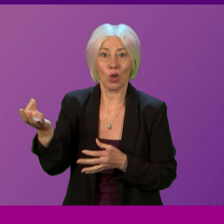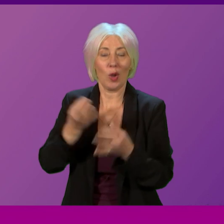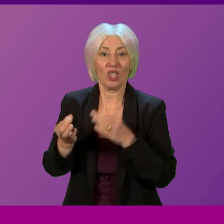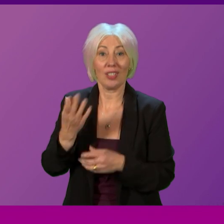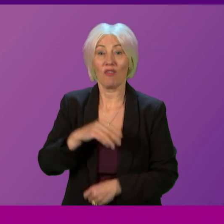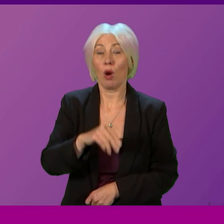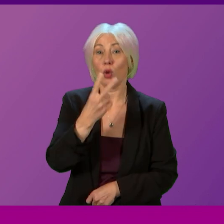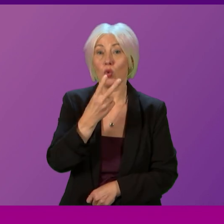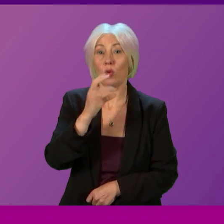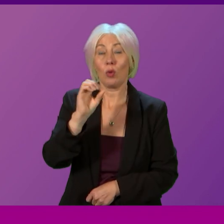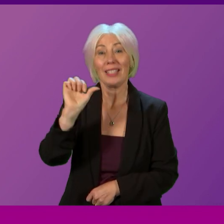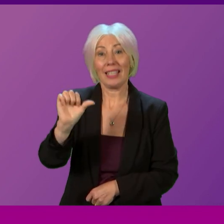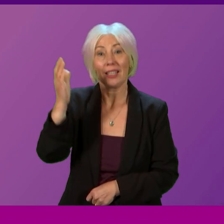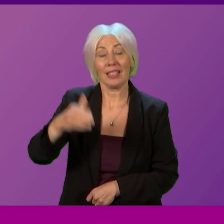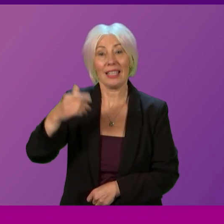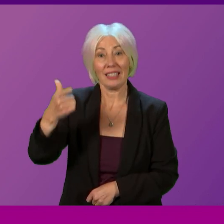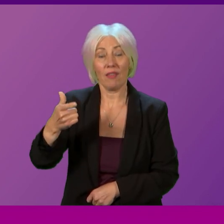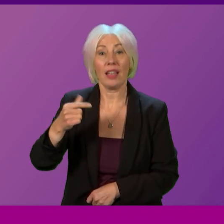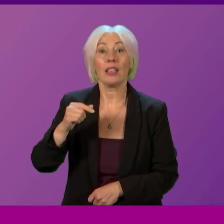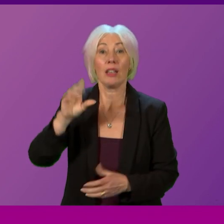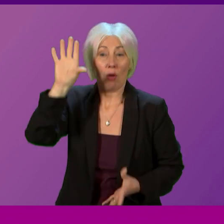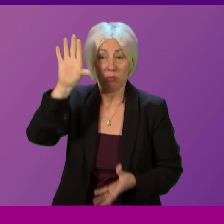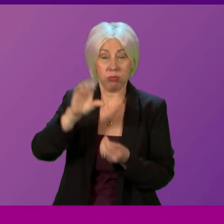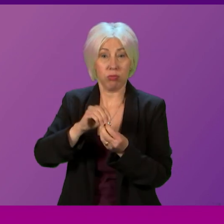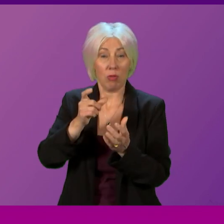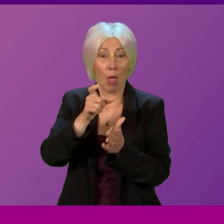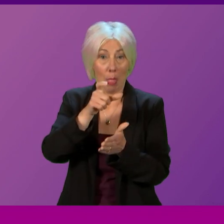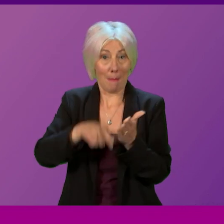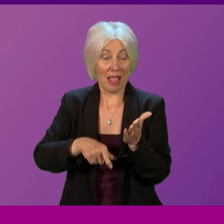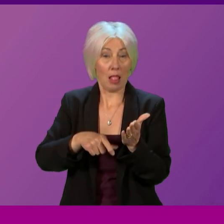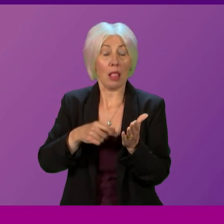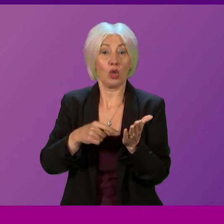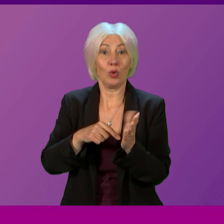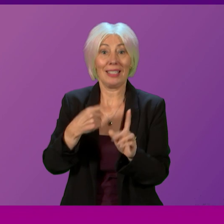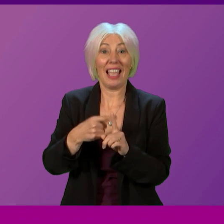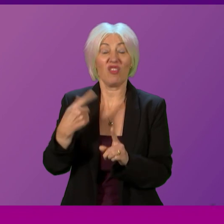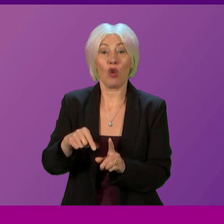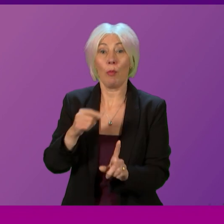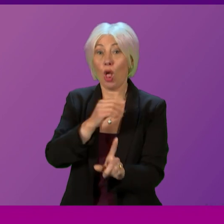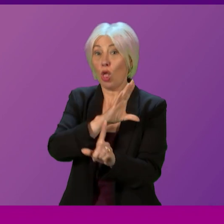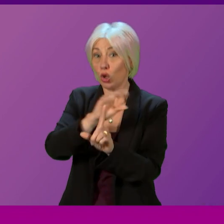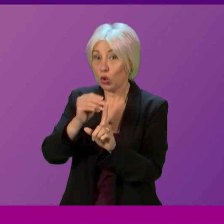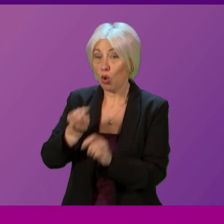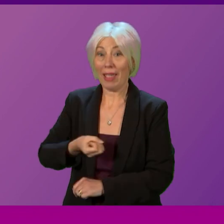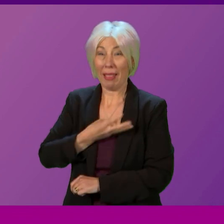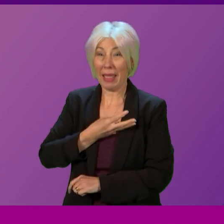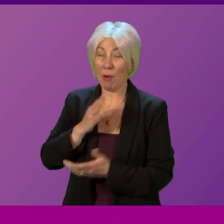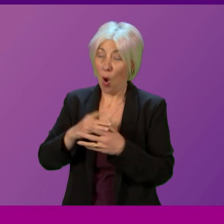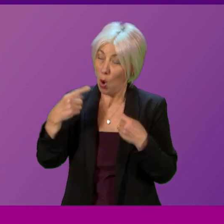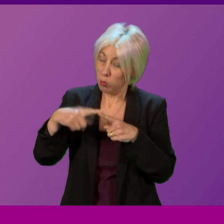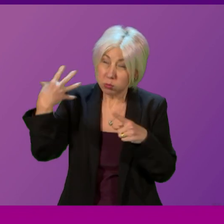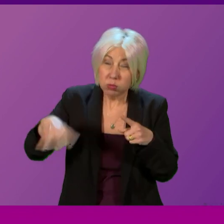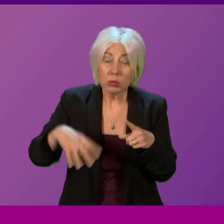Since 2006-07, the cumulative bill to taxpayers for ruinously expensive Tory-Labour PFI and